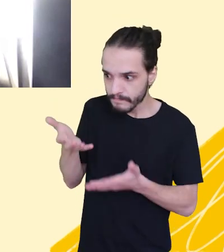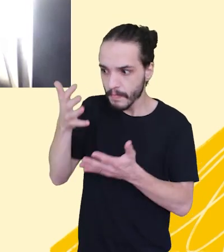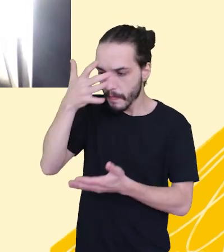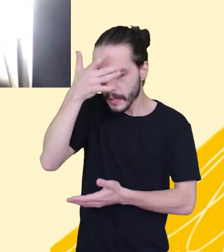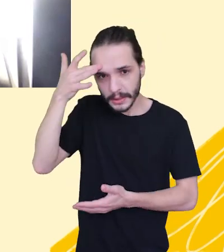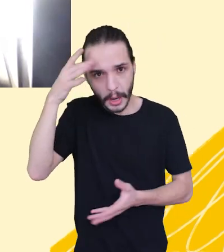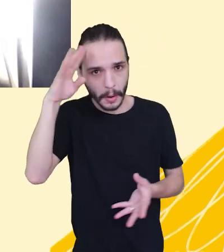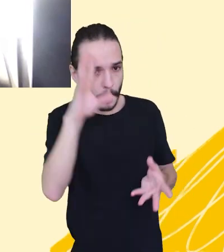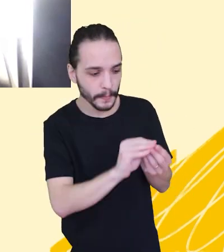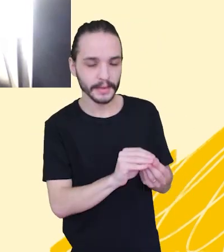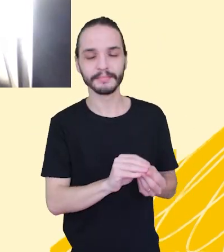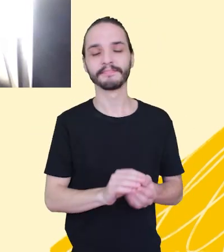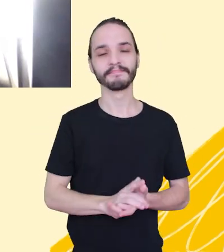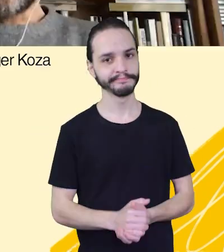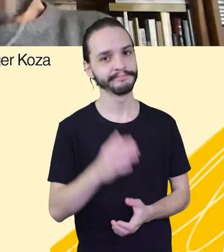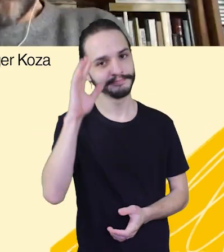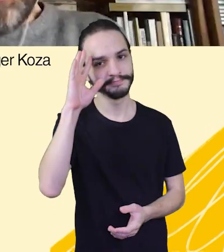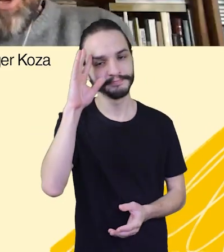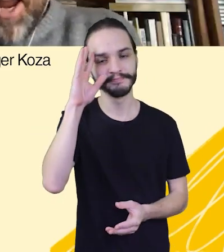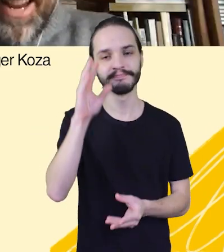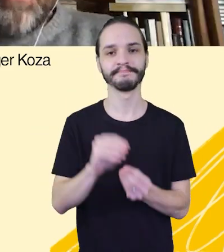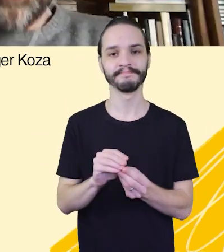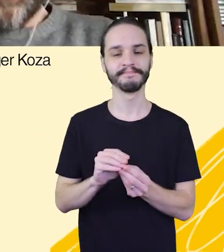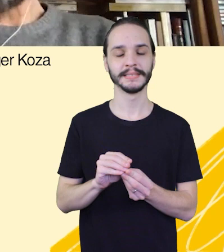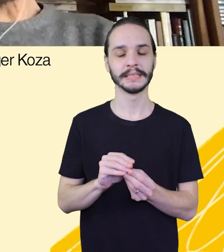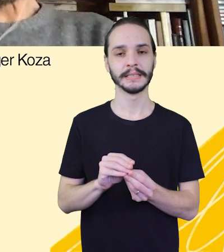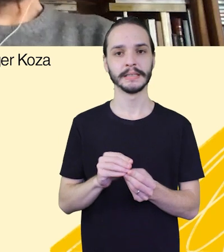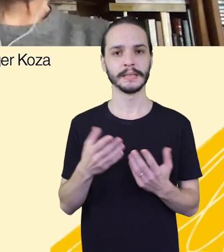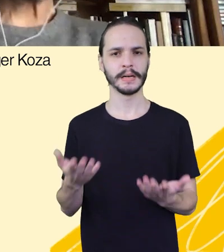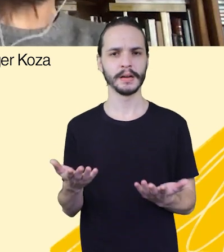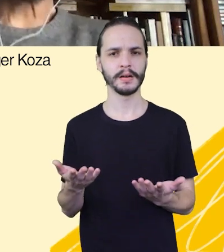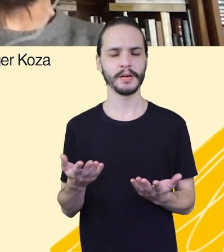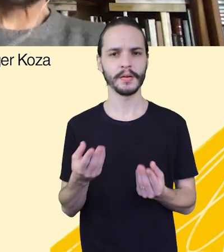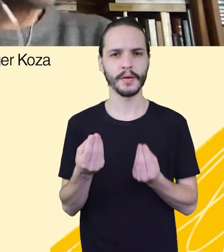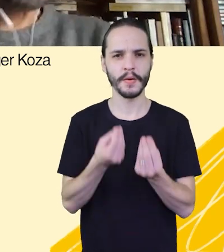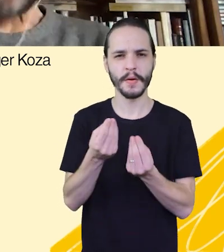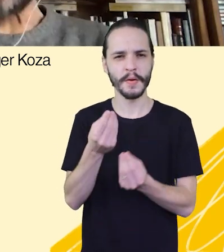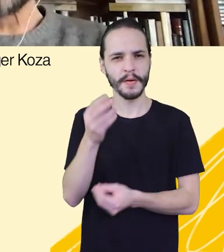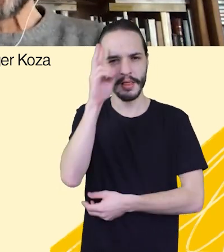To make someone understand something. I understand what you said very well.